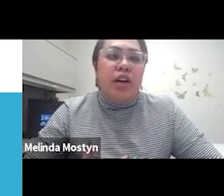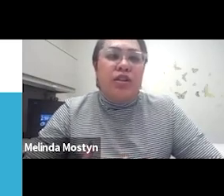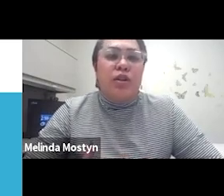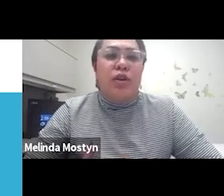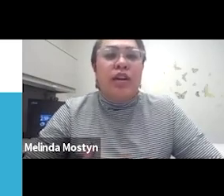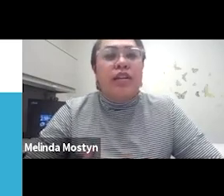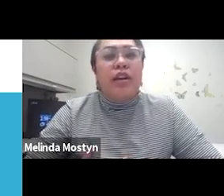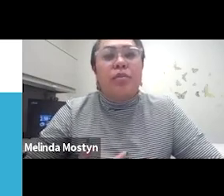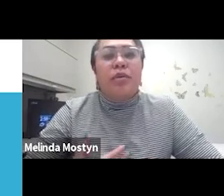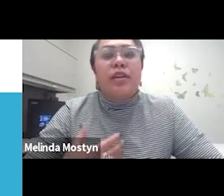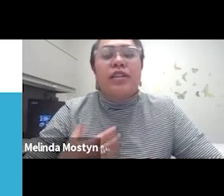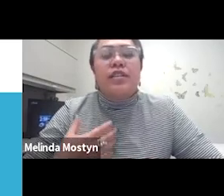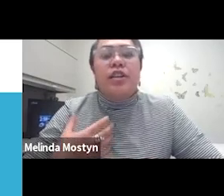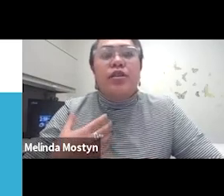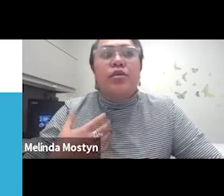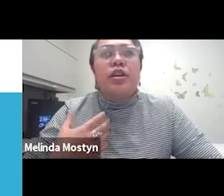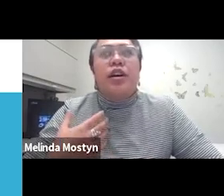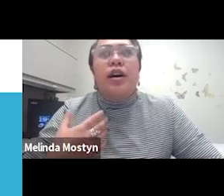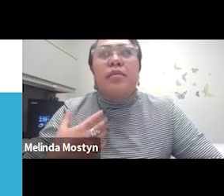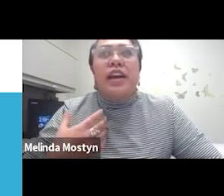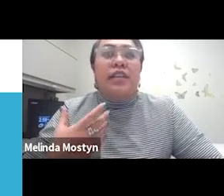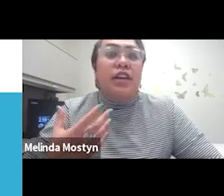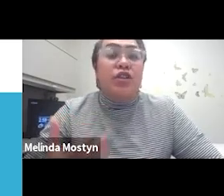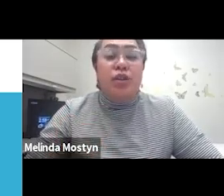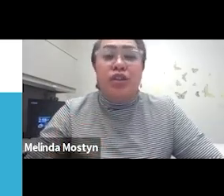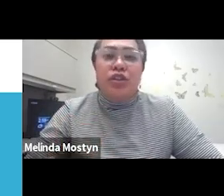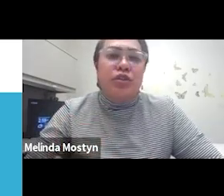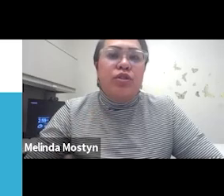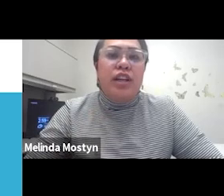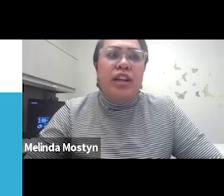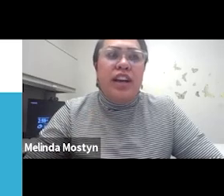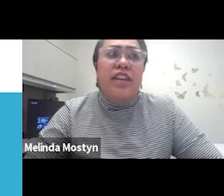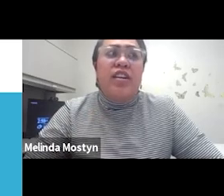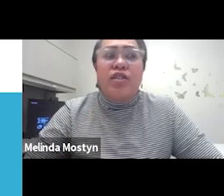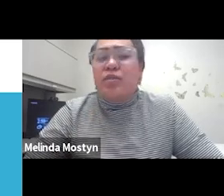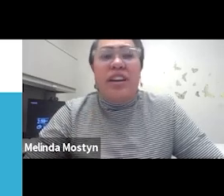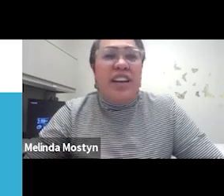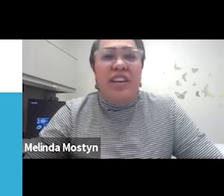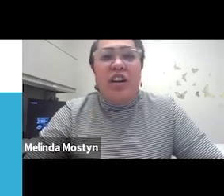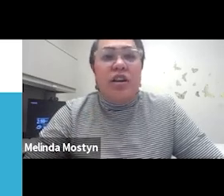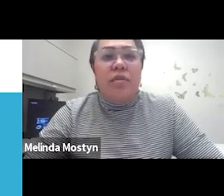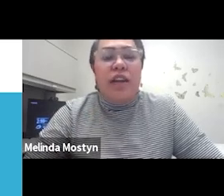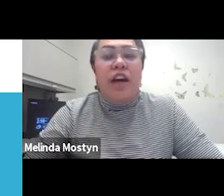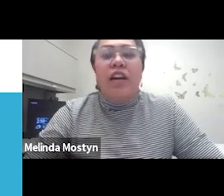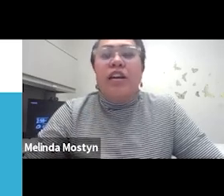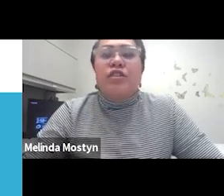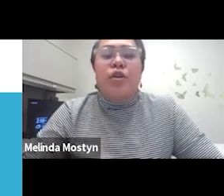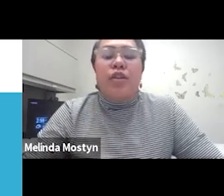but also help continue that navigation with your children, and then also be an advocate on top of that.